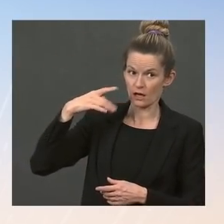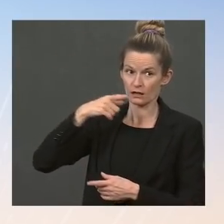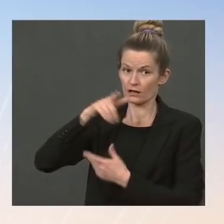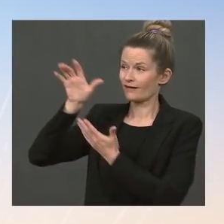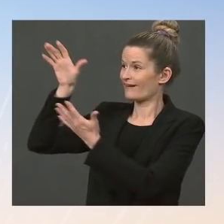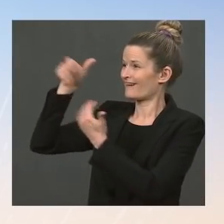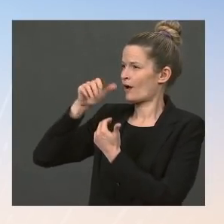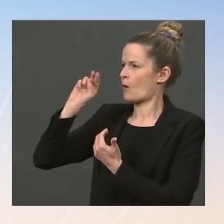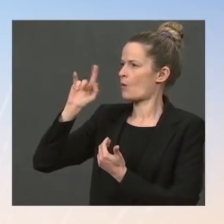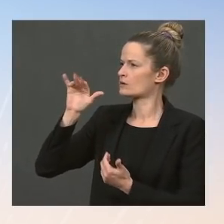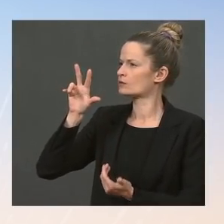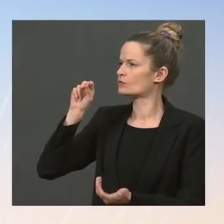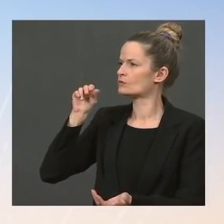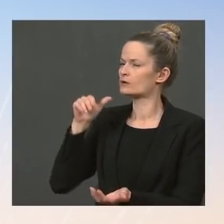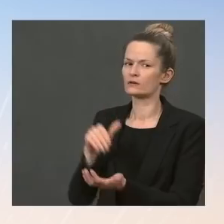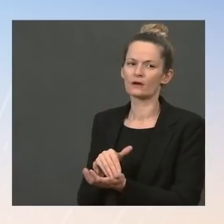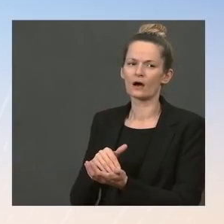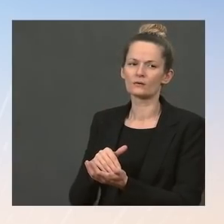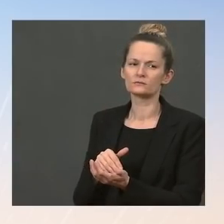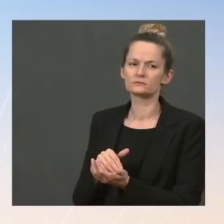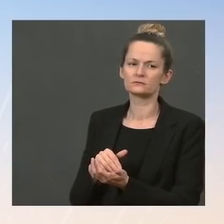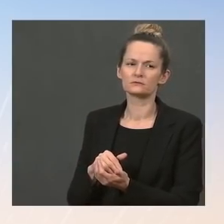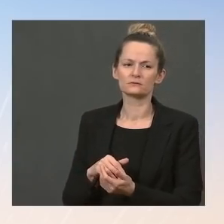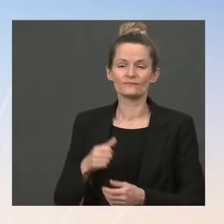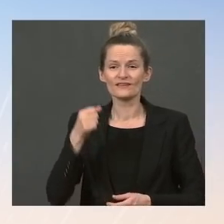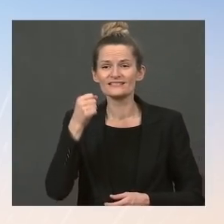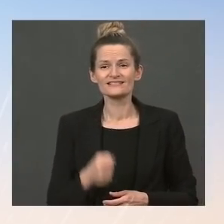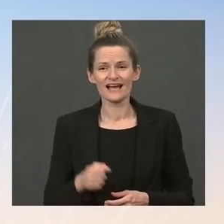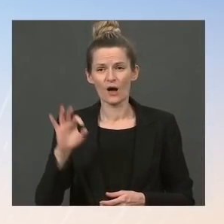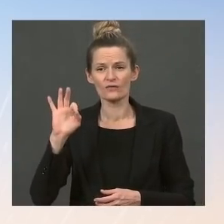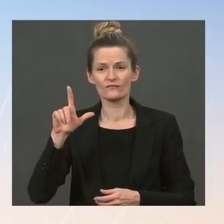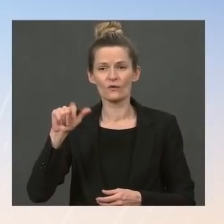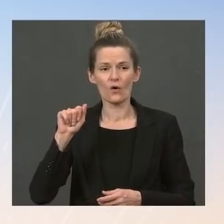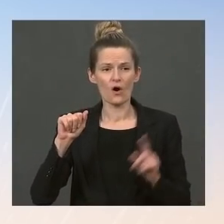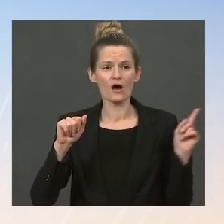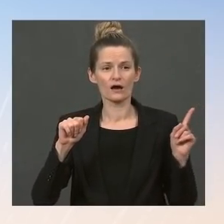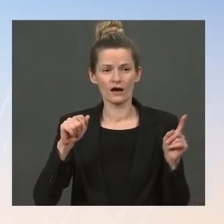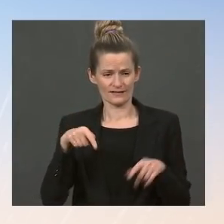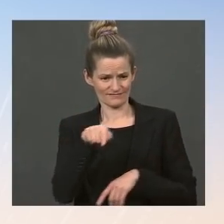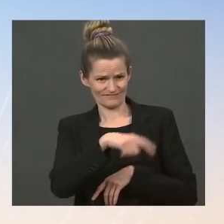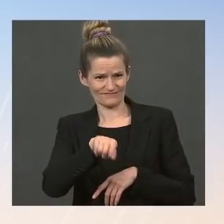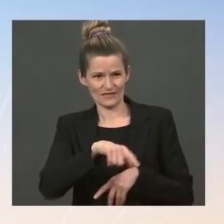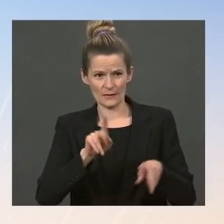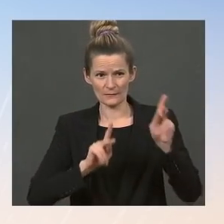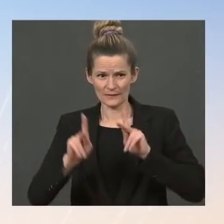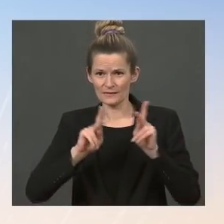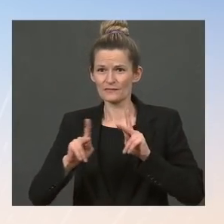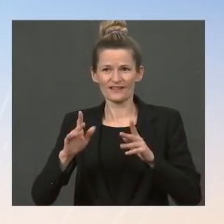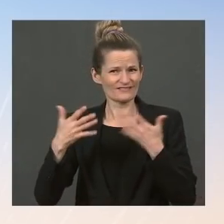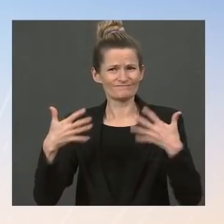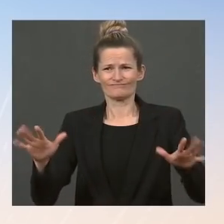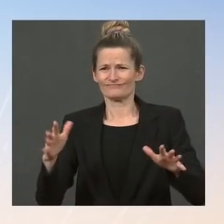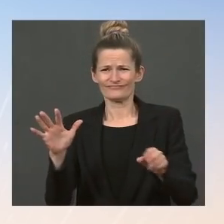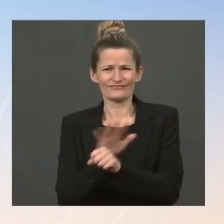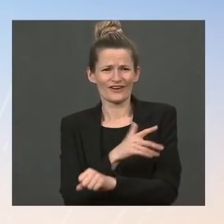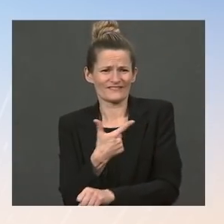this treatment are fully vaccinated. So why is the Biden administration cutting these supplies?